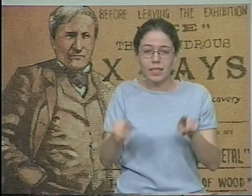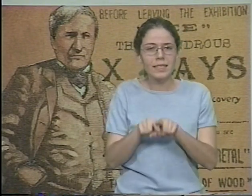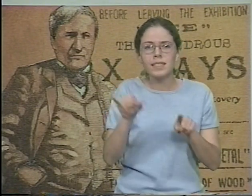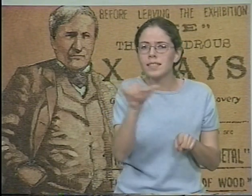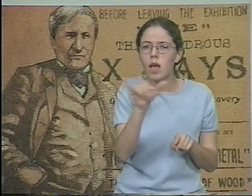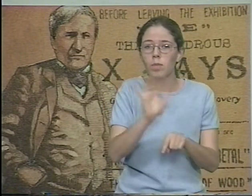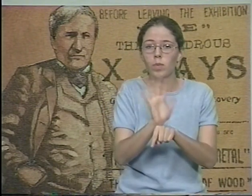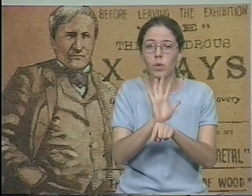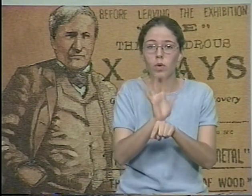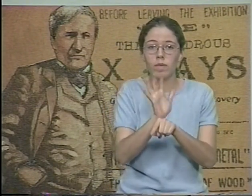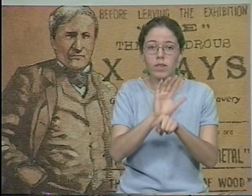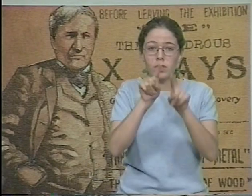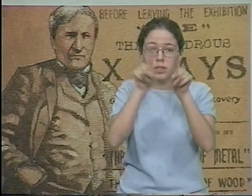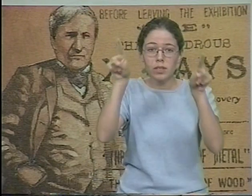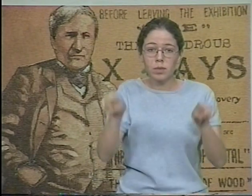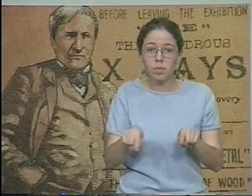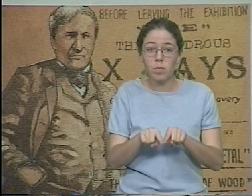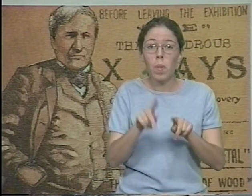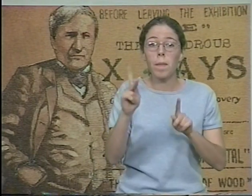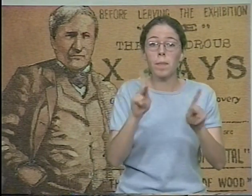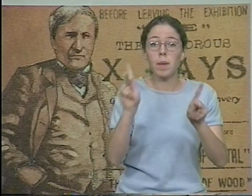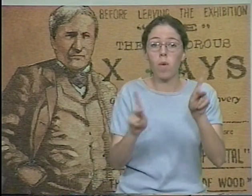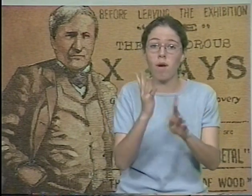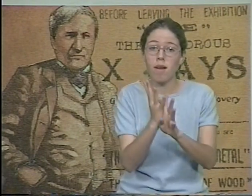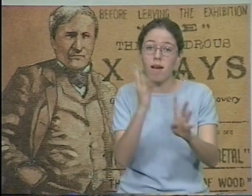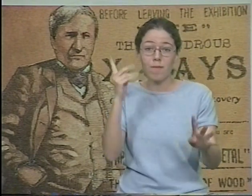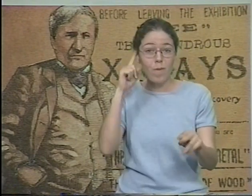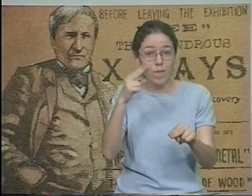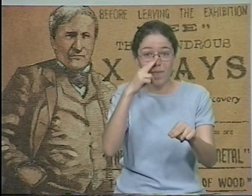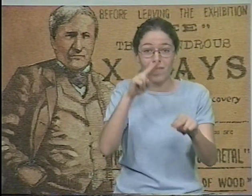their bones displayed right through their clothing.